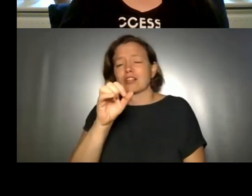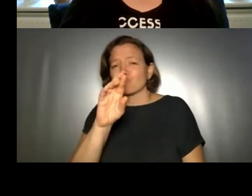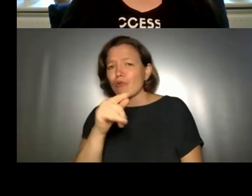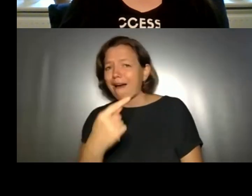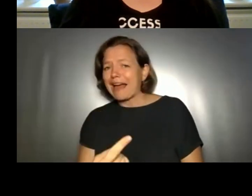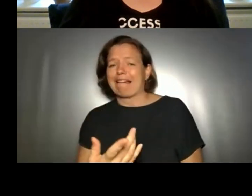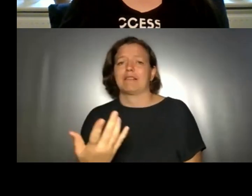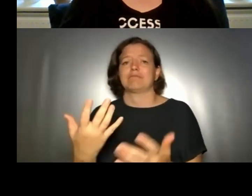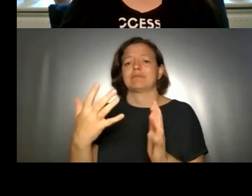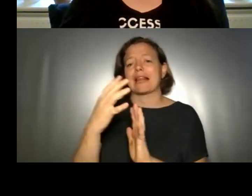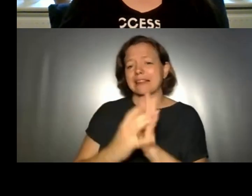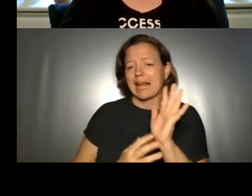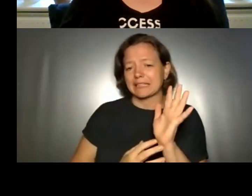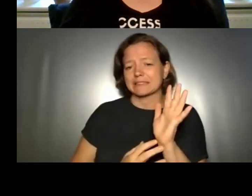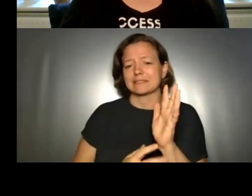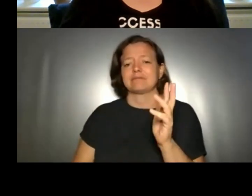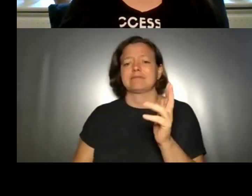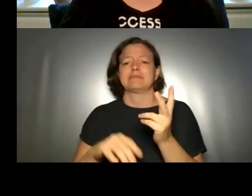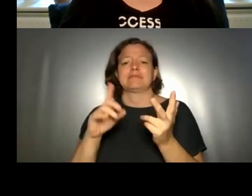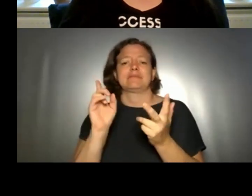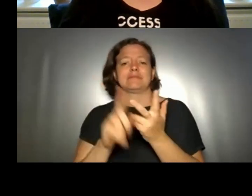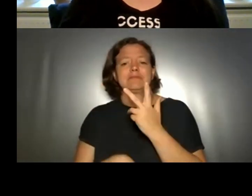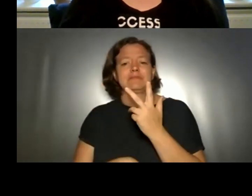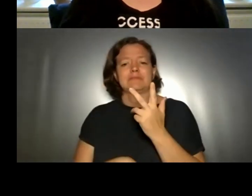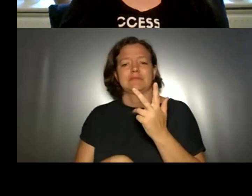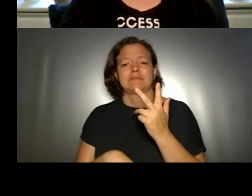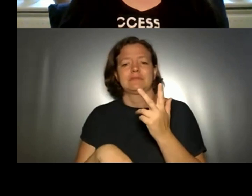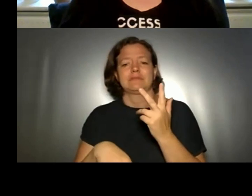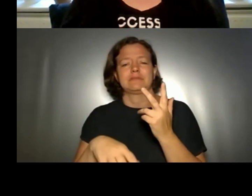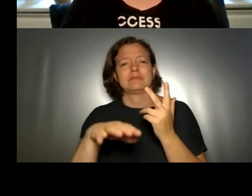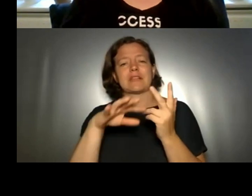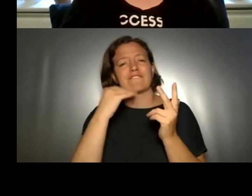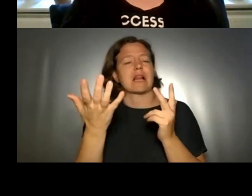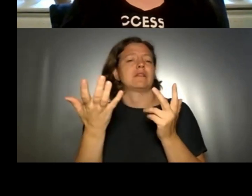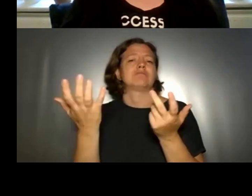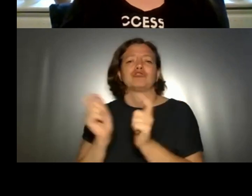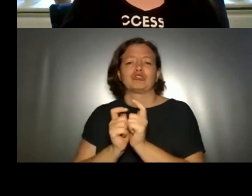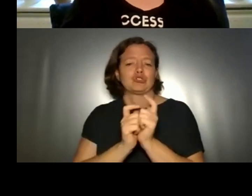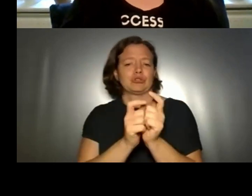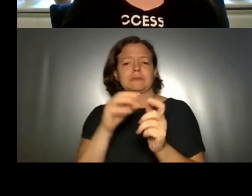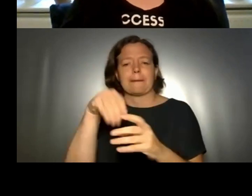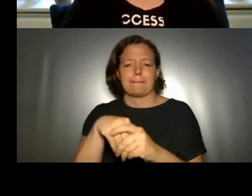Edwin Ramirez: Lip syncs. Most of them or a lot of them inspired by like queer...